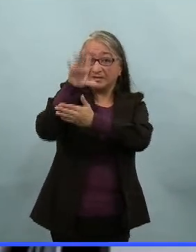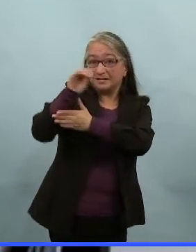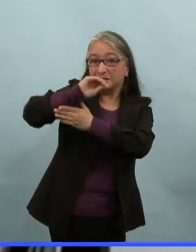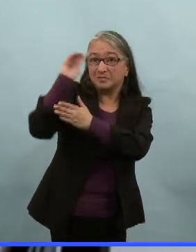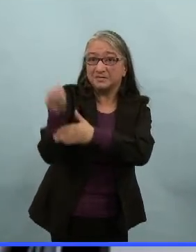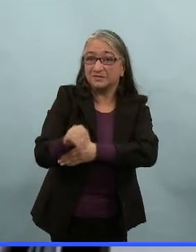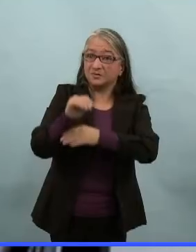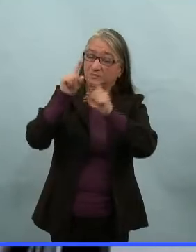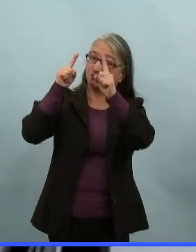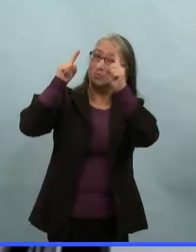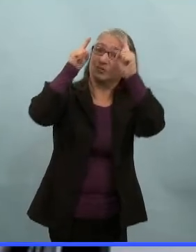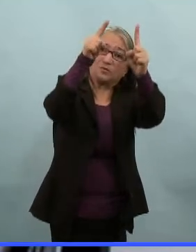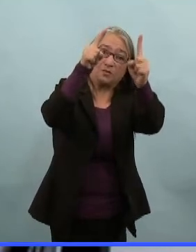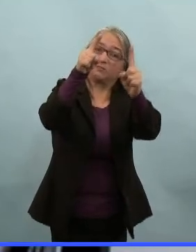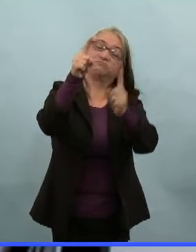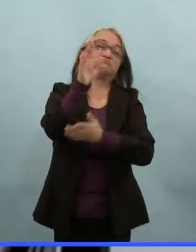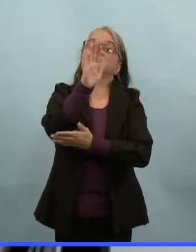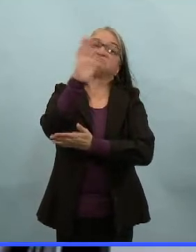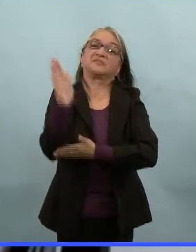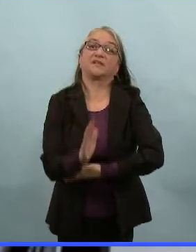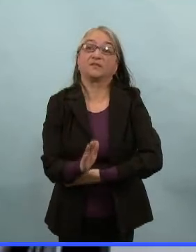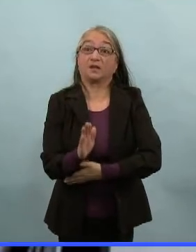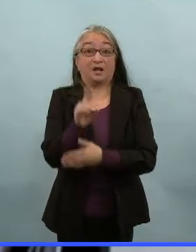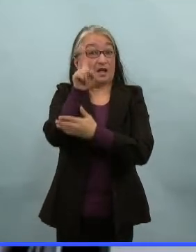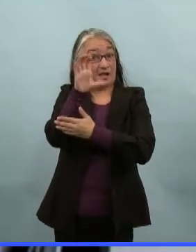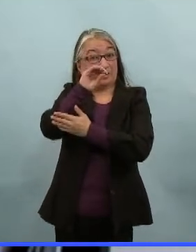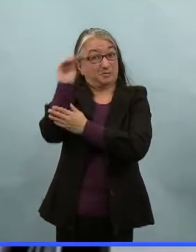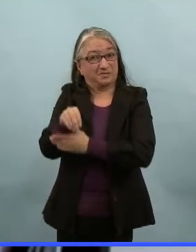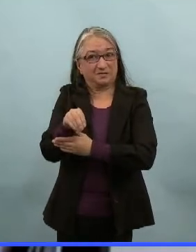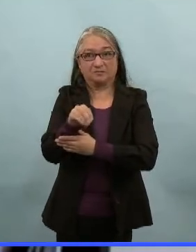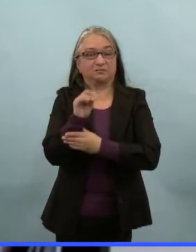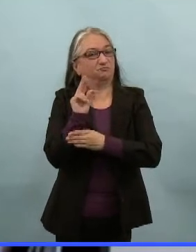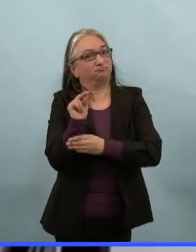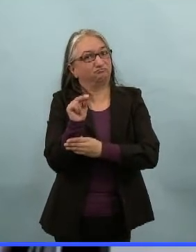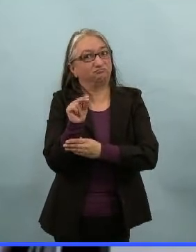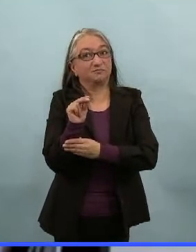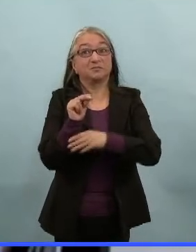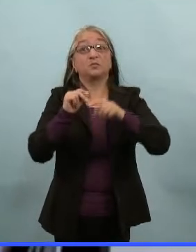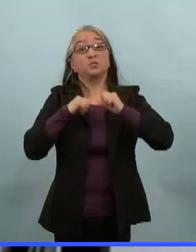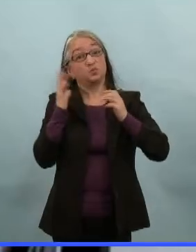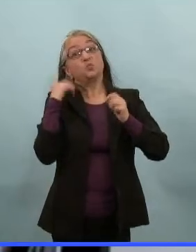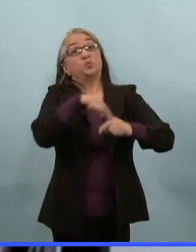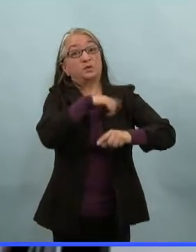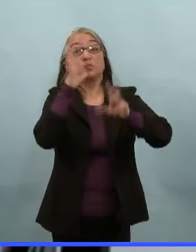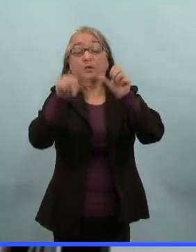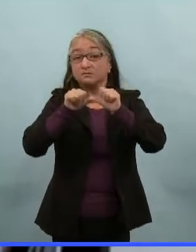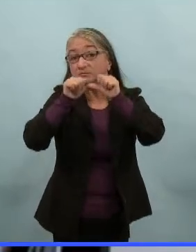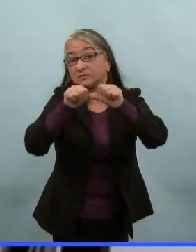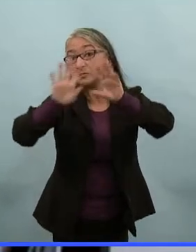percent but we'll continue to provide consistent messages to people will continue to make sure